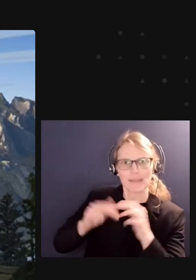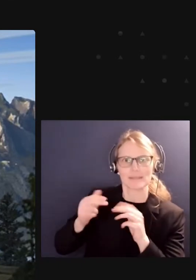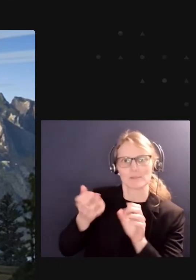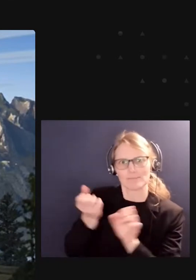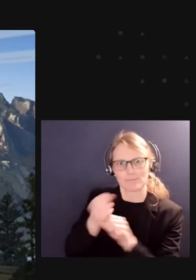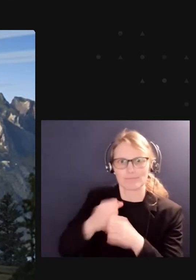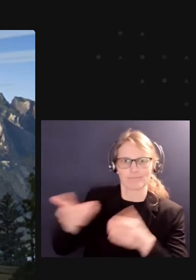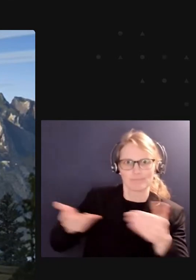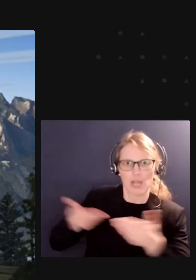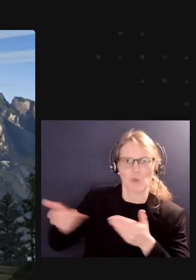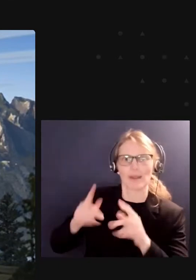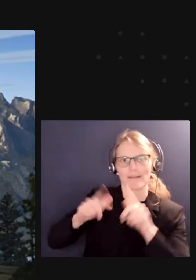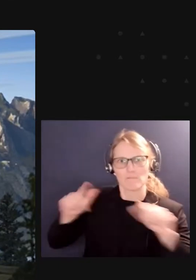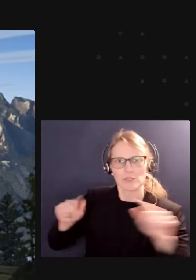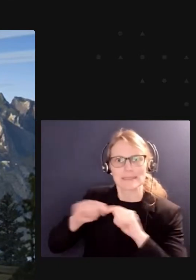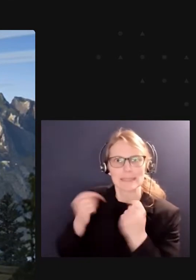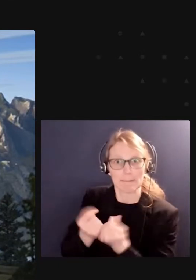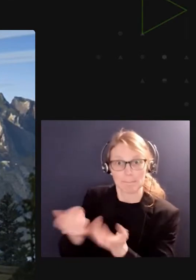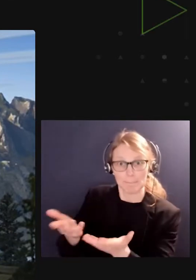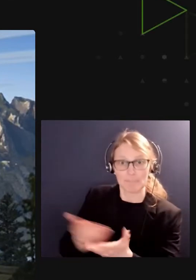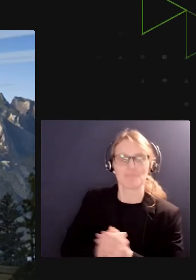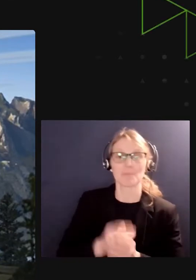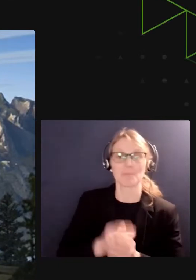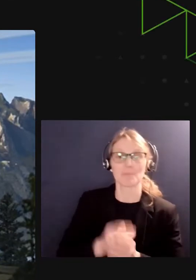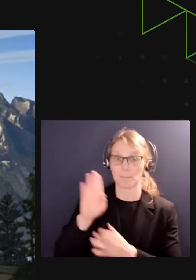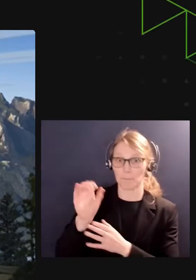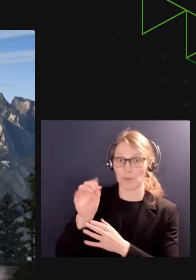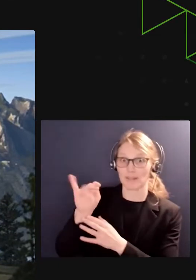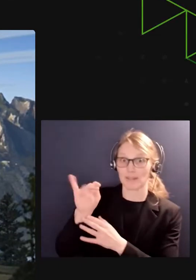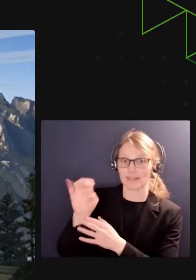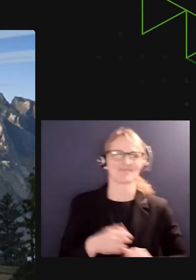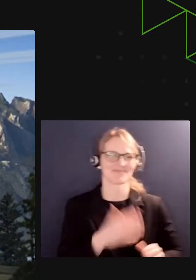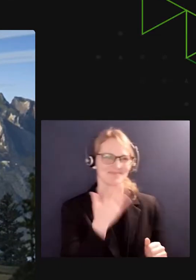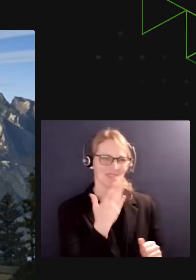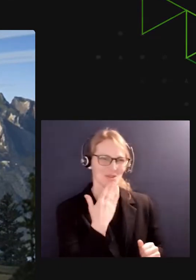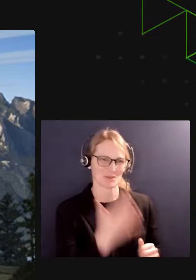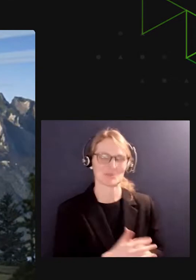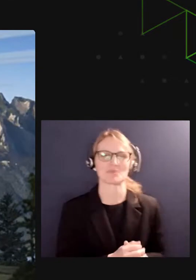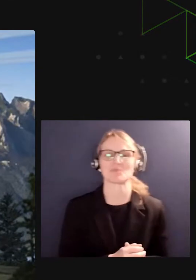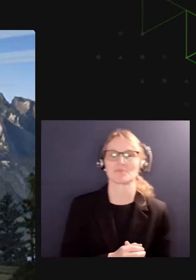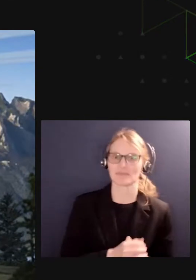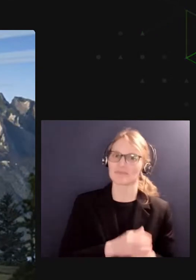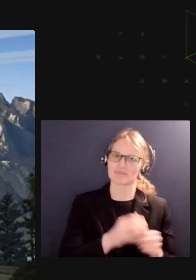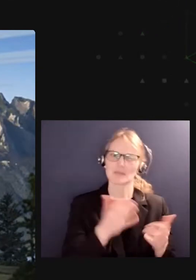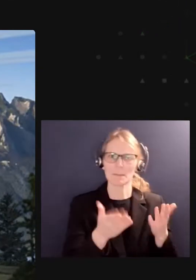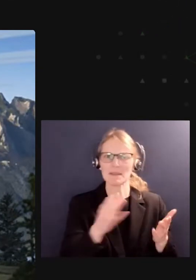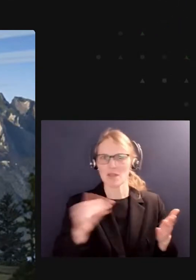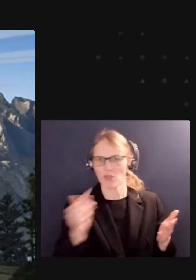And probably others will hit it on a deeper level, I'm going to start from the top with it's just like getting talent.